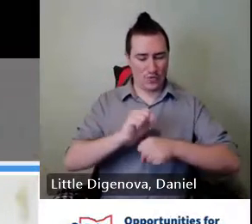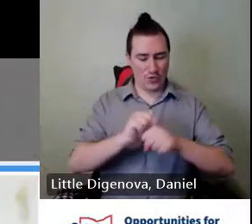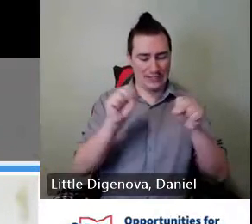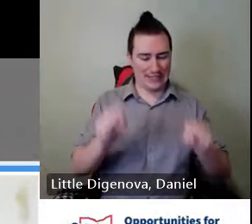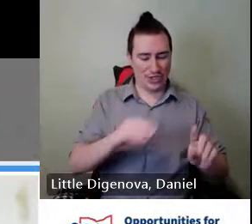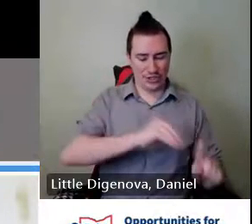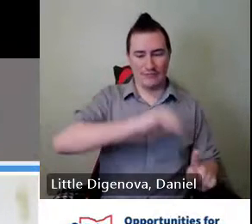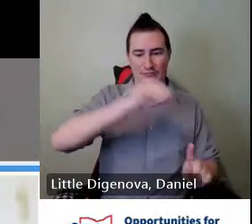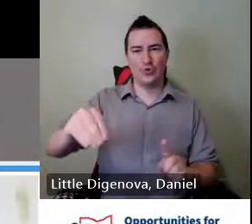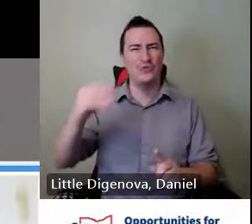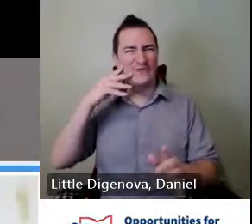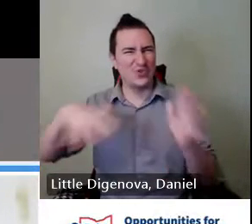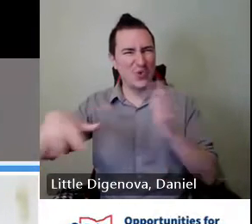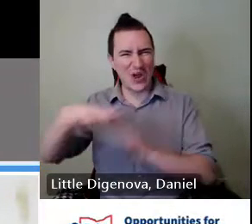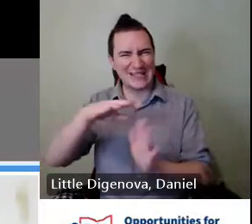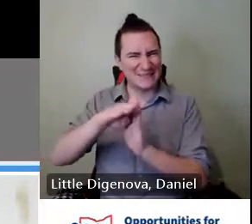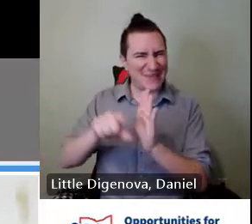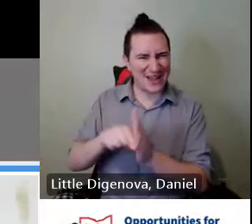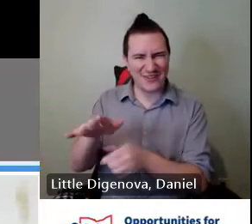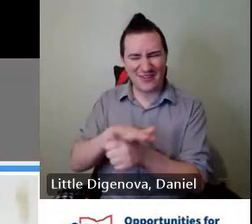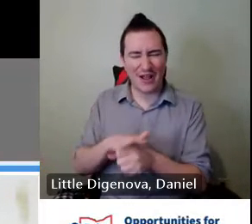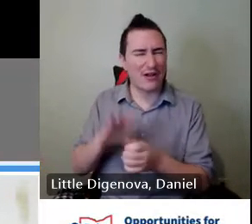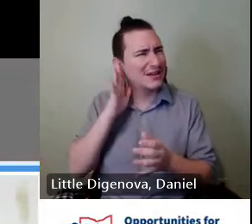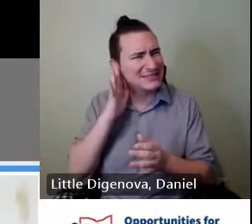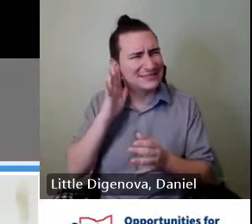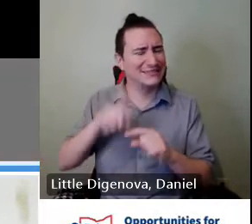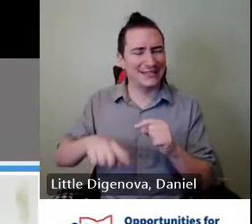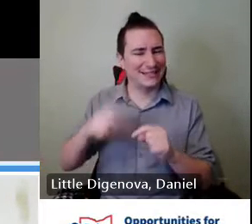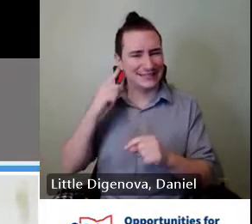employee experiences limitations with handling new tasks like